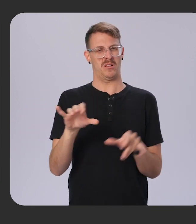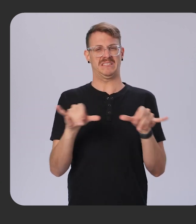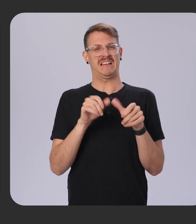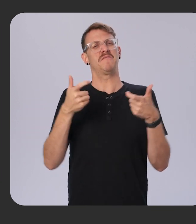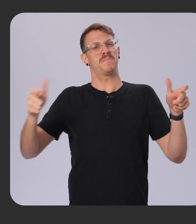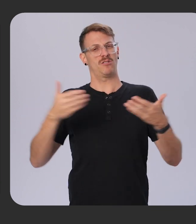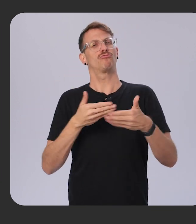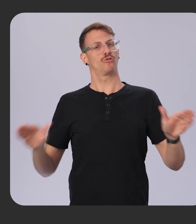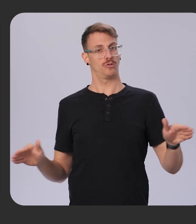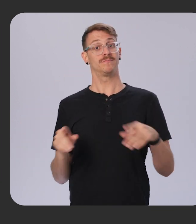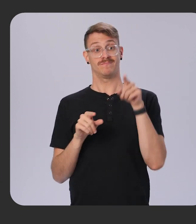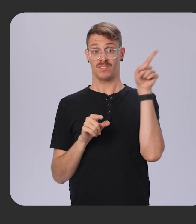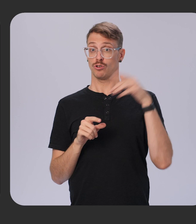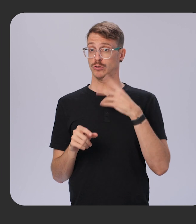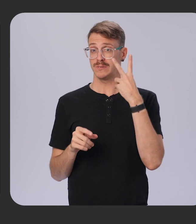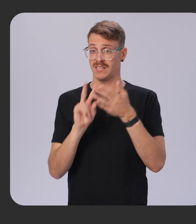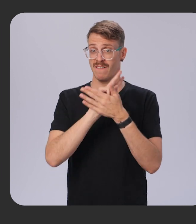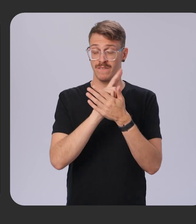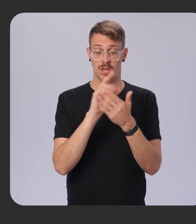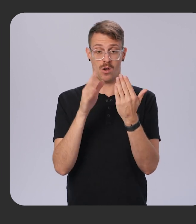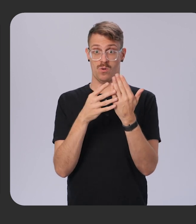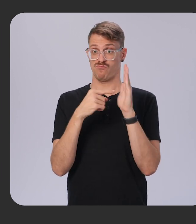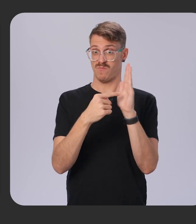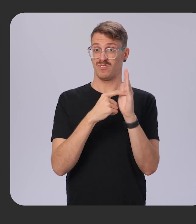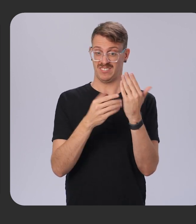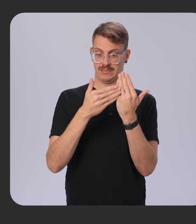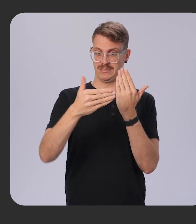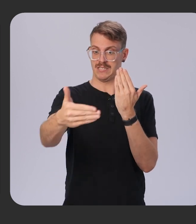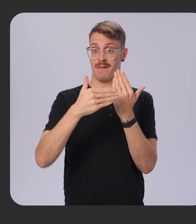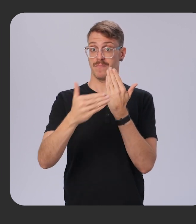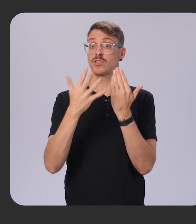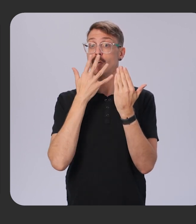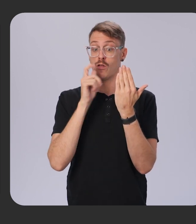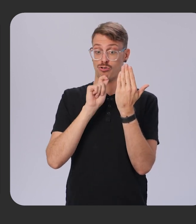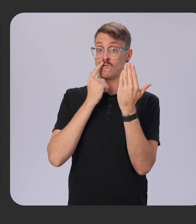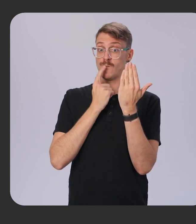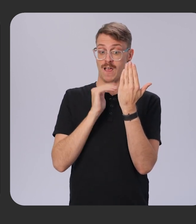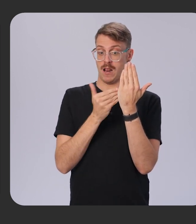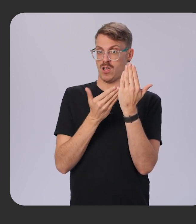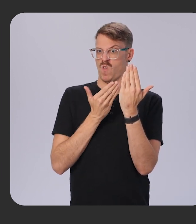Here, you can see a video representation of the depth map, where the color changes from red to blue